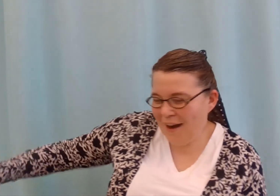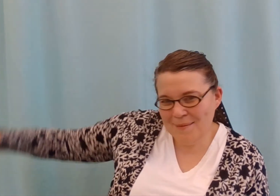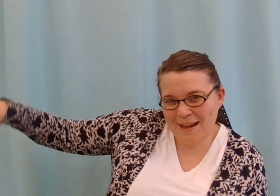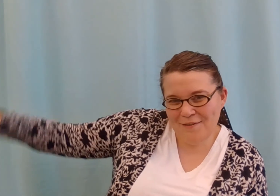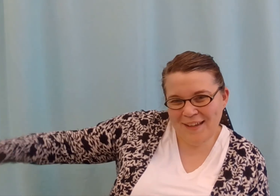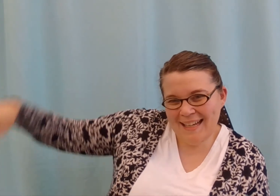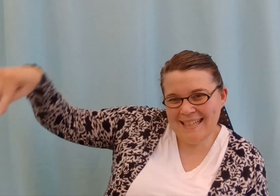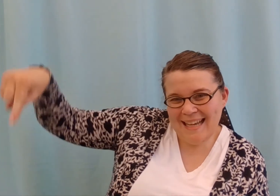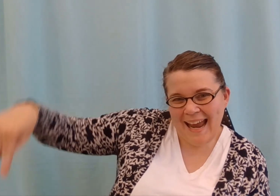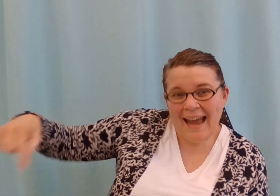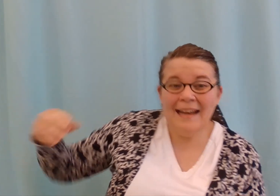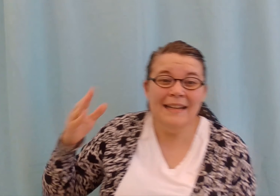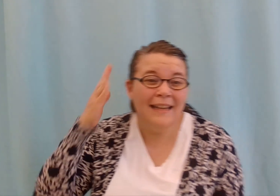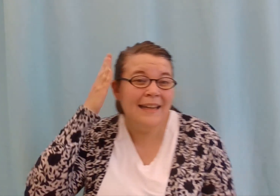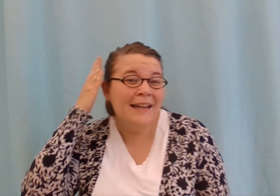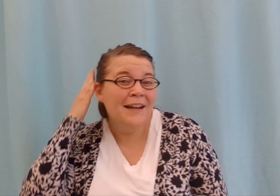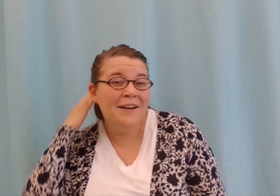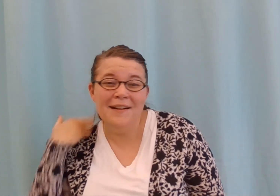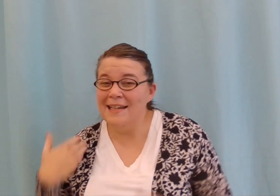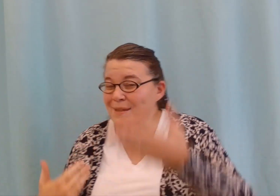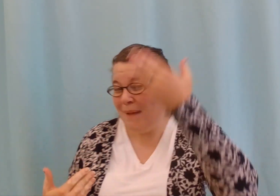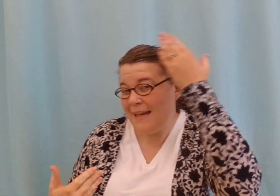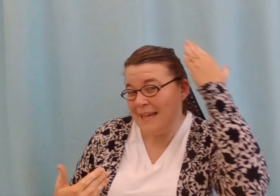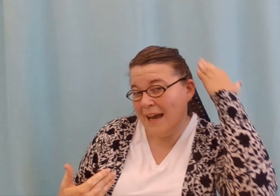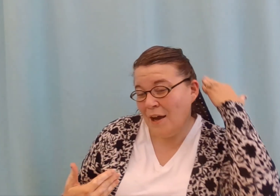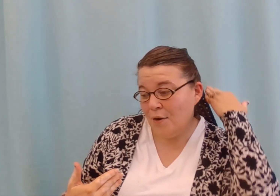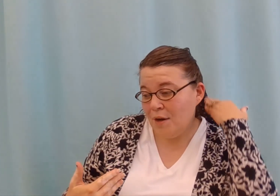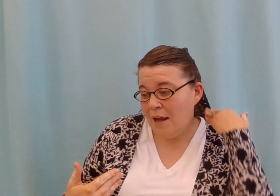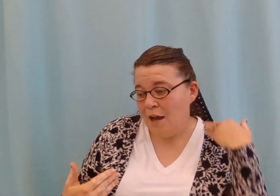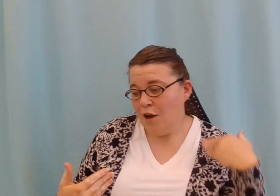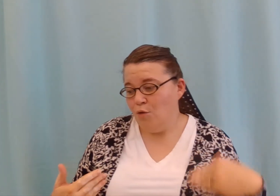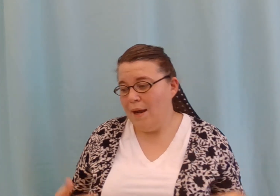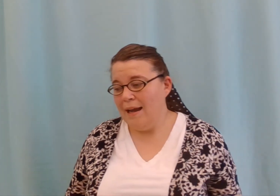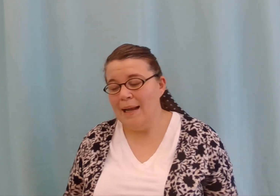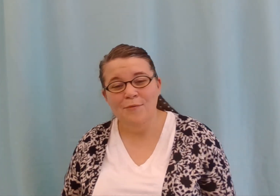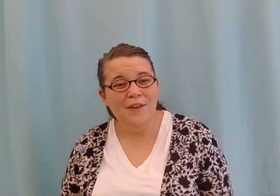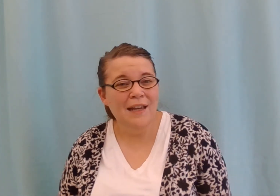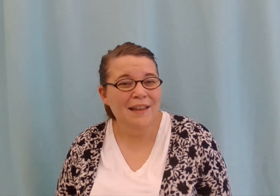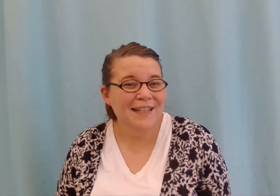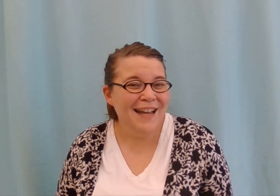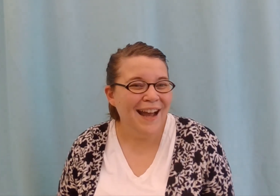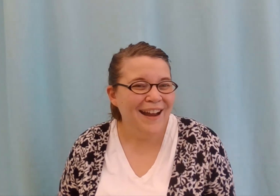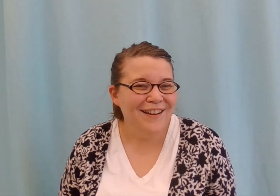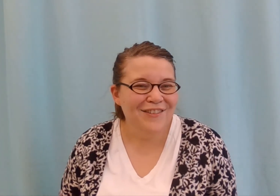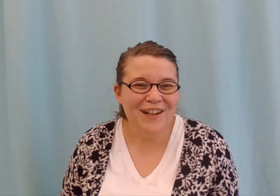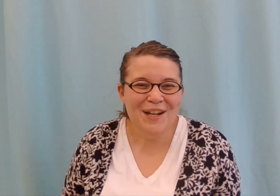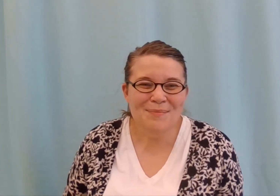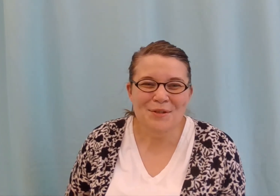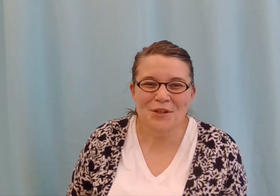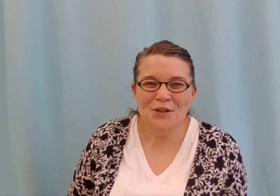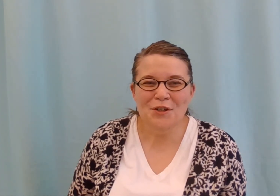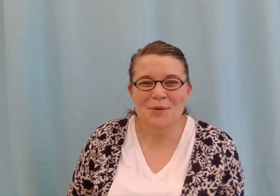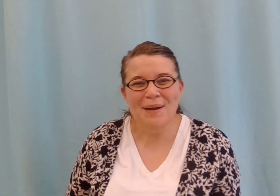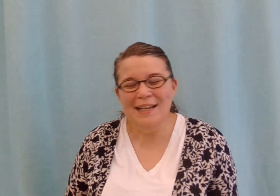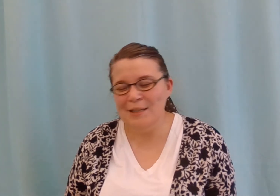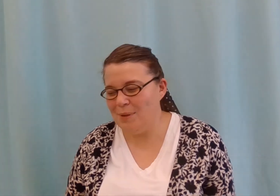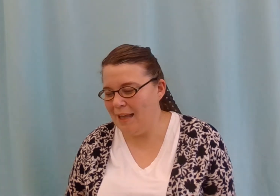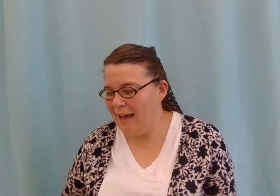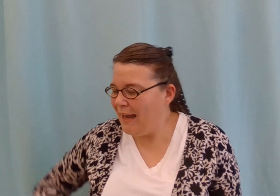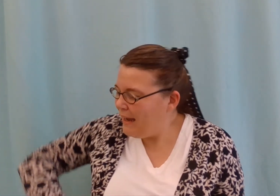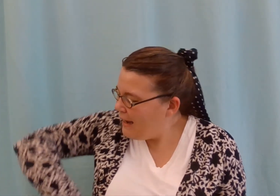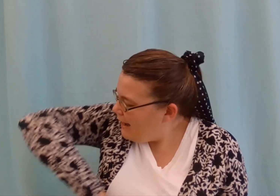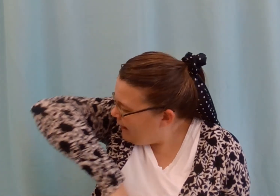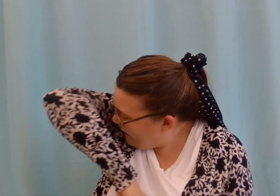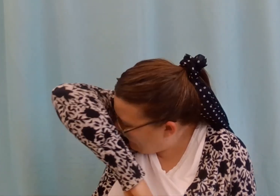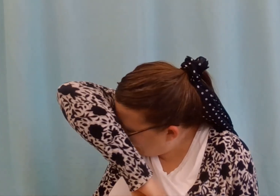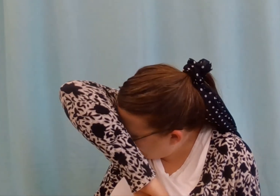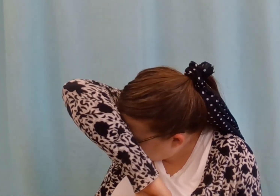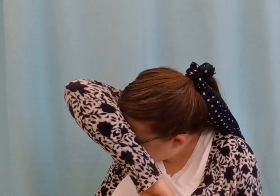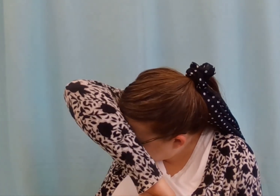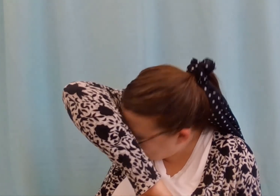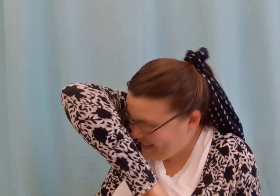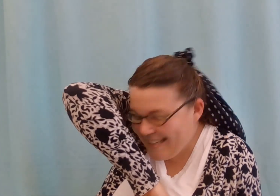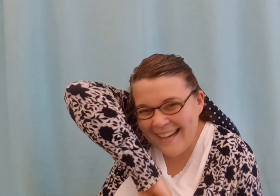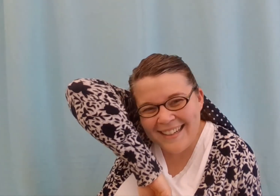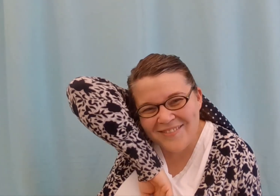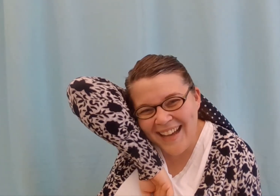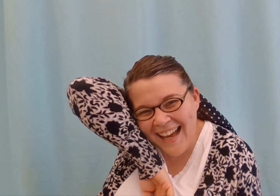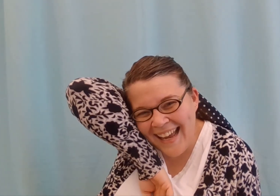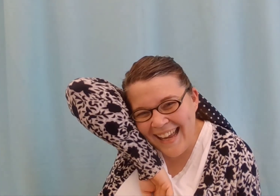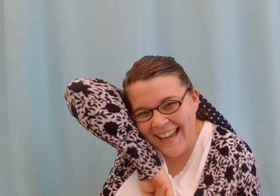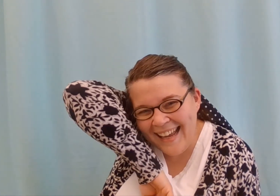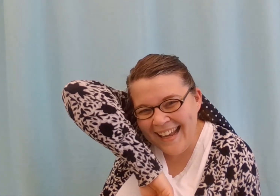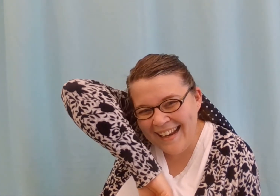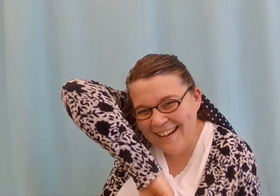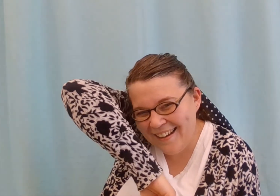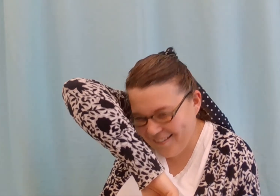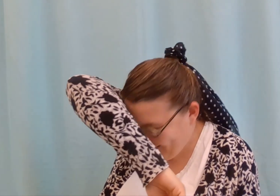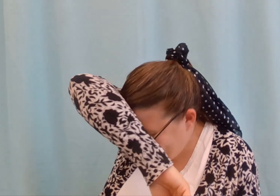are my feet and here is my down. When I'm feeling tired from too much play I just tuck my head away.